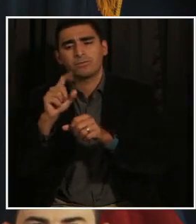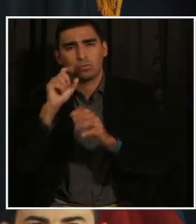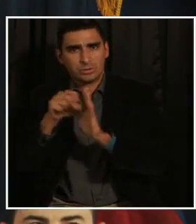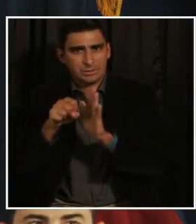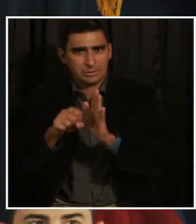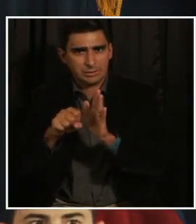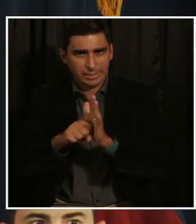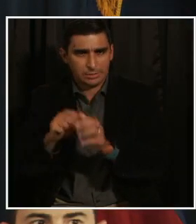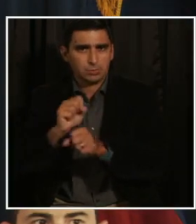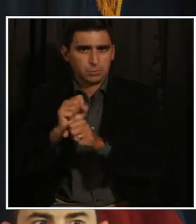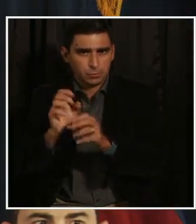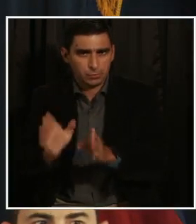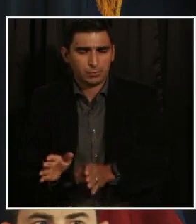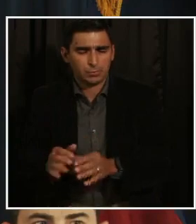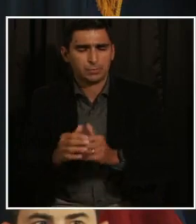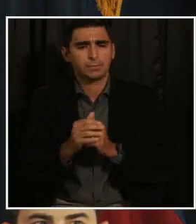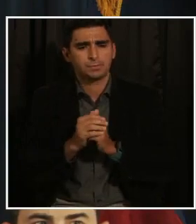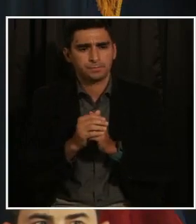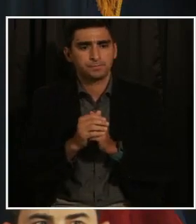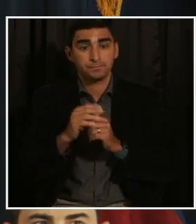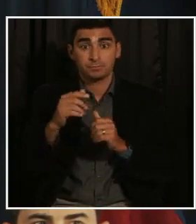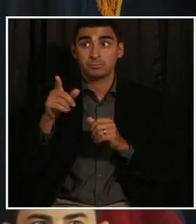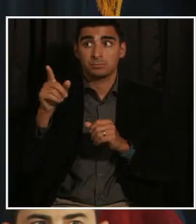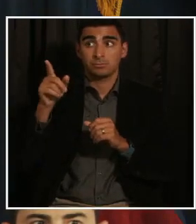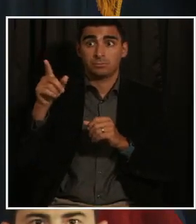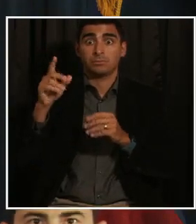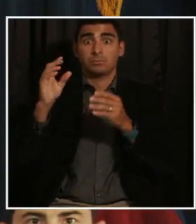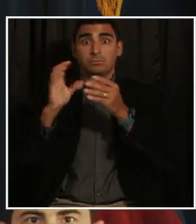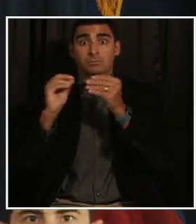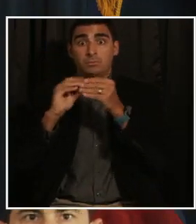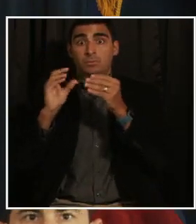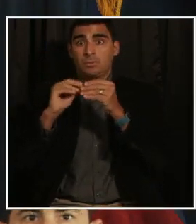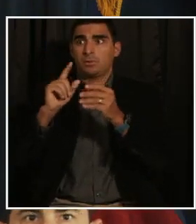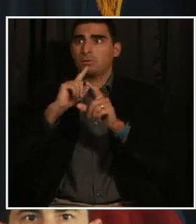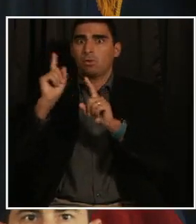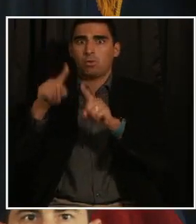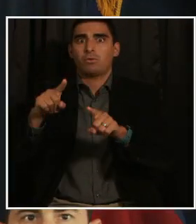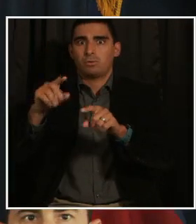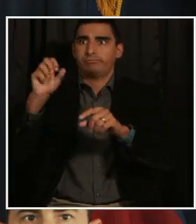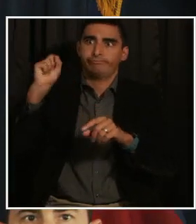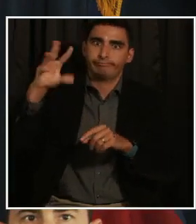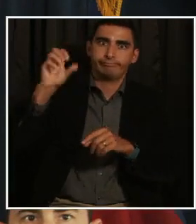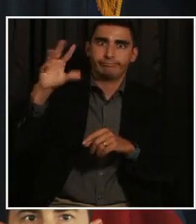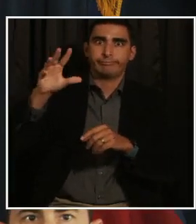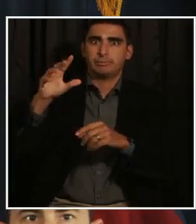there is a very large number they threw out of tests that they have ordered it seems beyond the